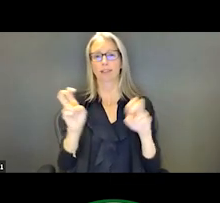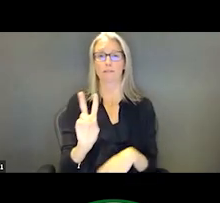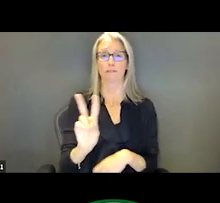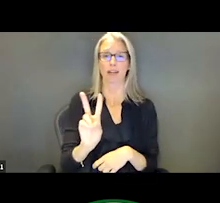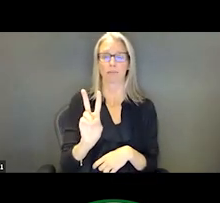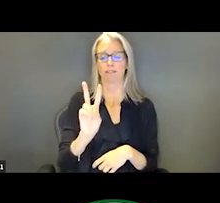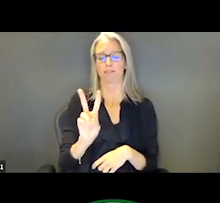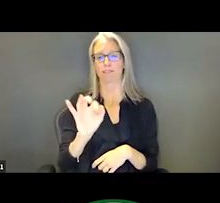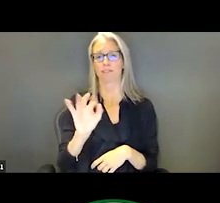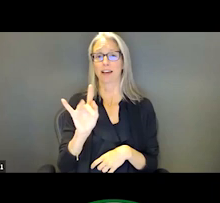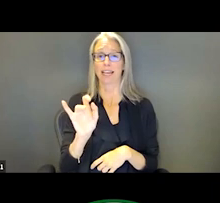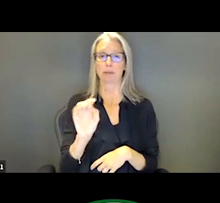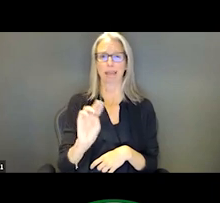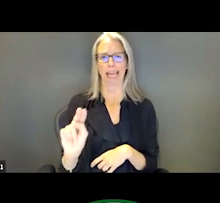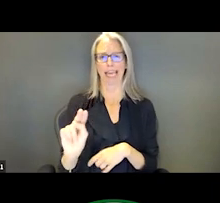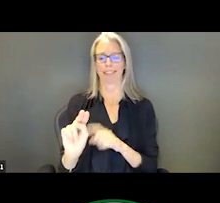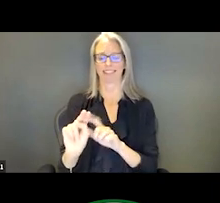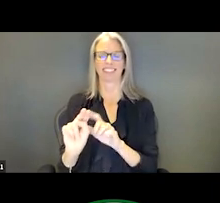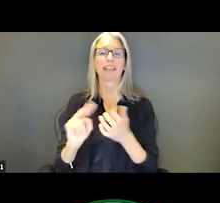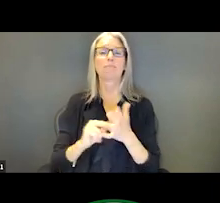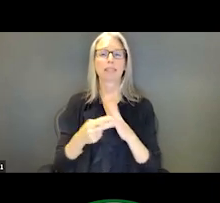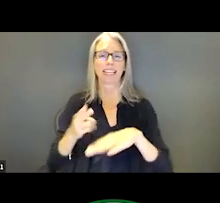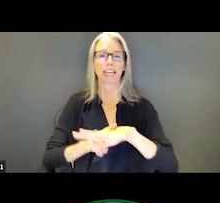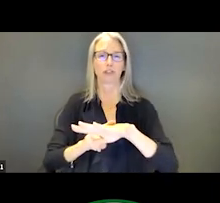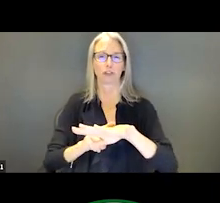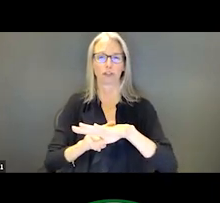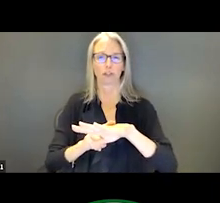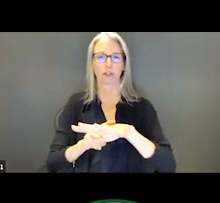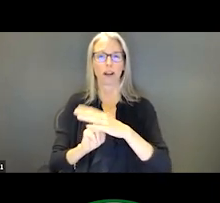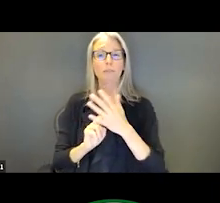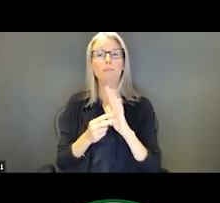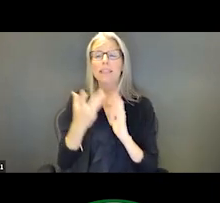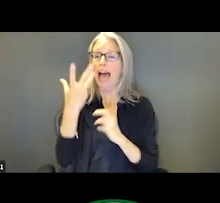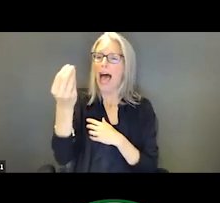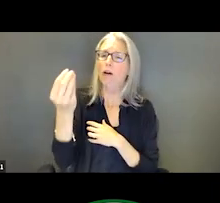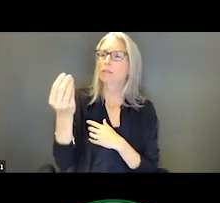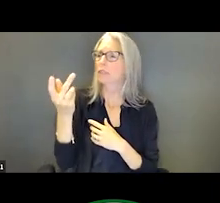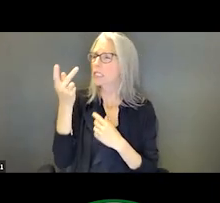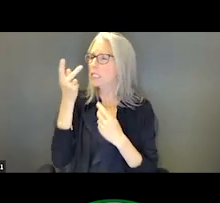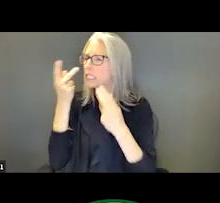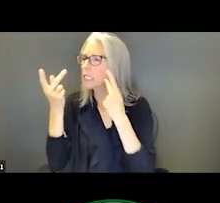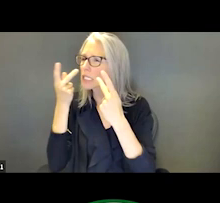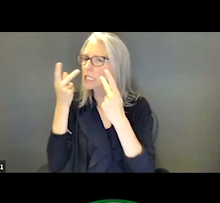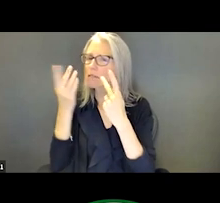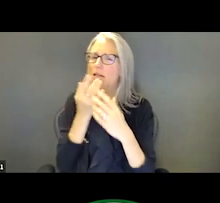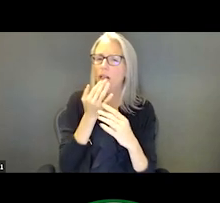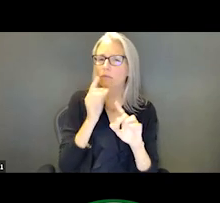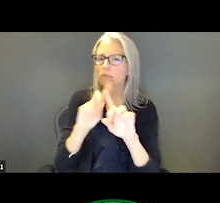and. And and all of those. Those things that we can cherish and they can help us through those hard times when